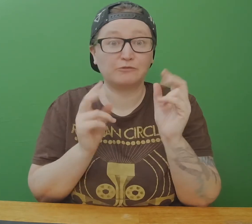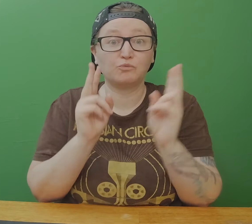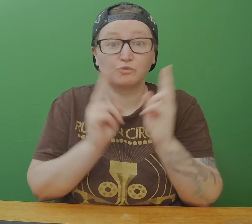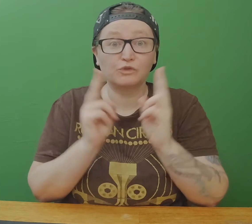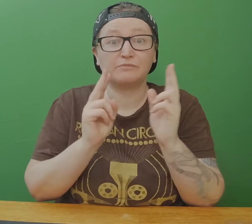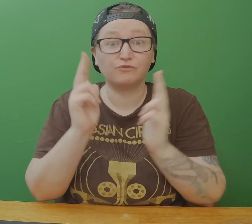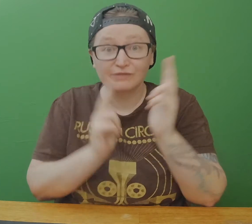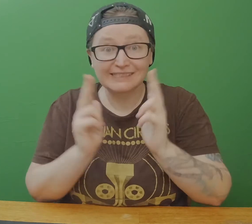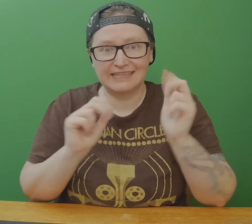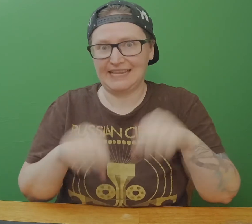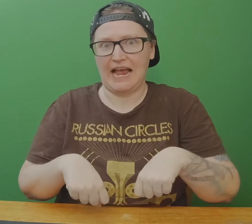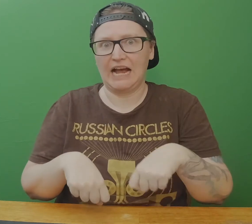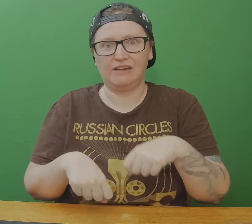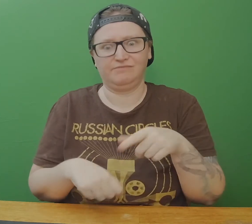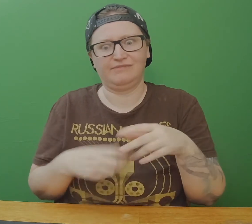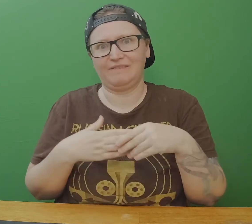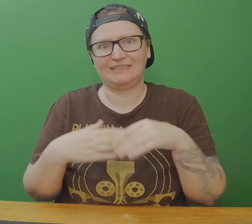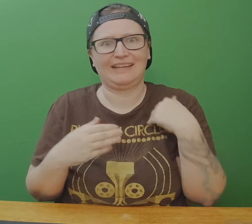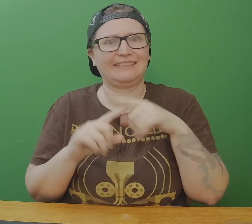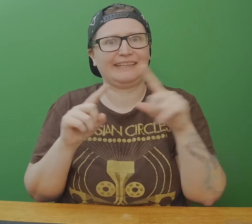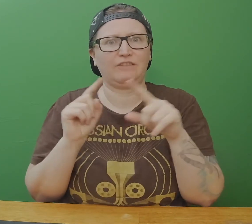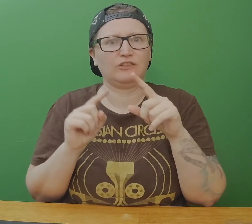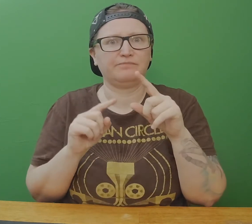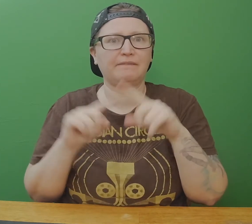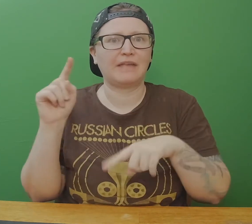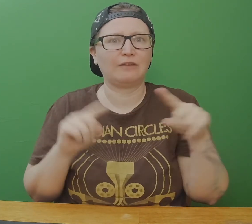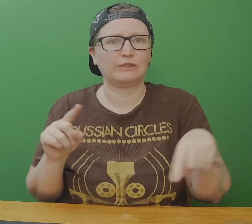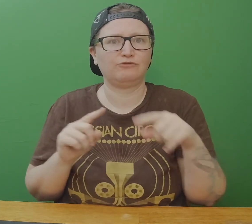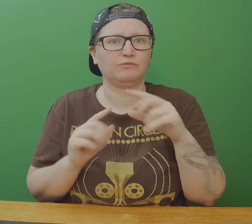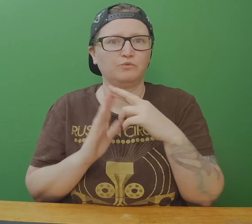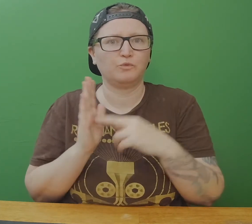so you can do this uh teams if you want to do two on two three on three so it's very flexible